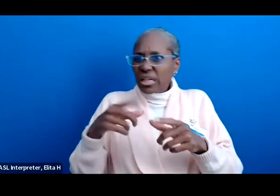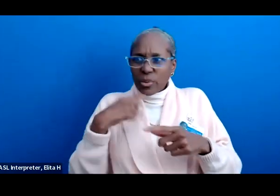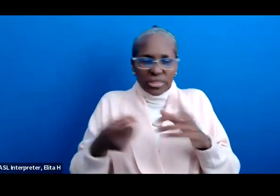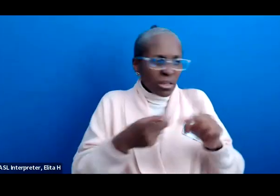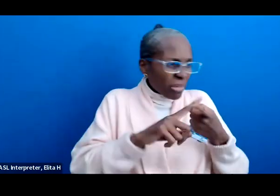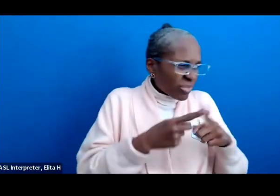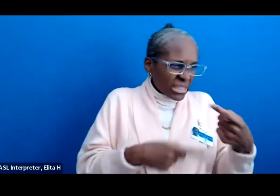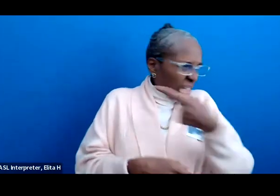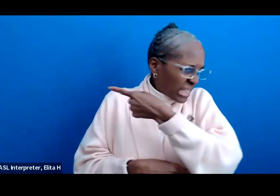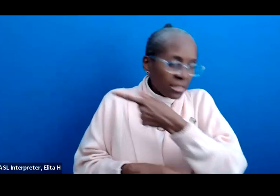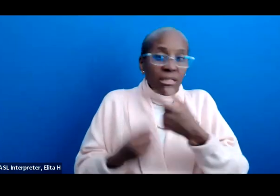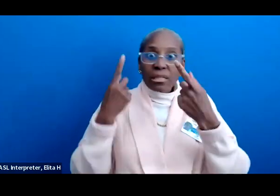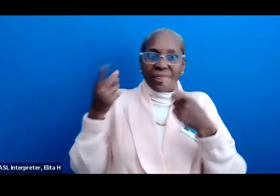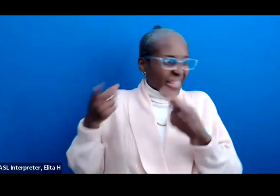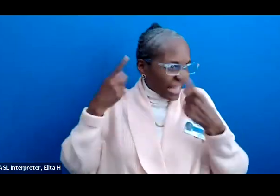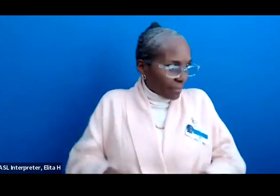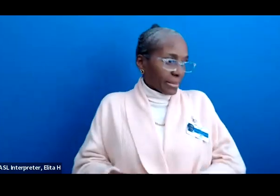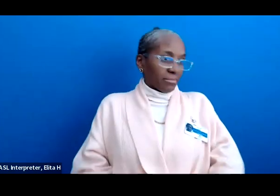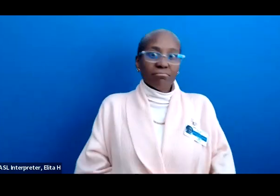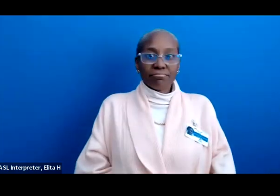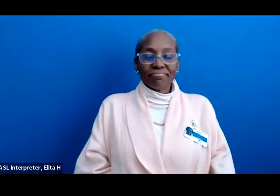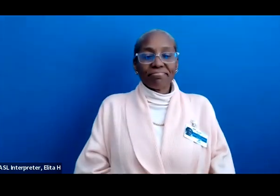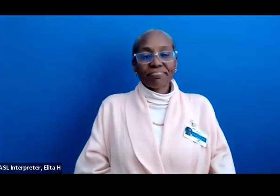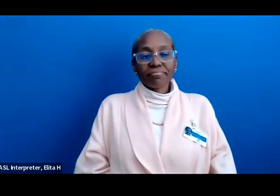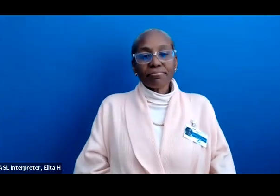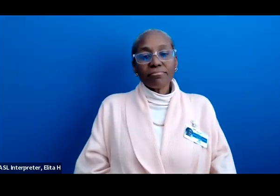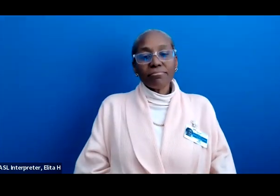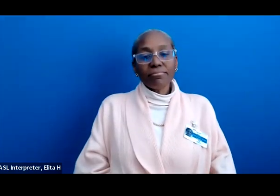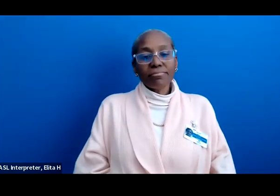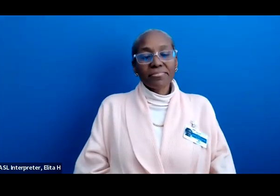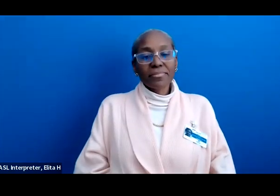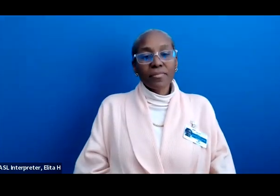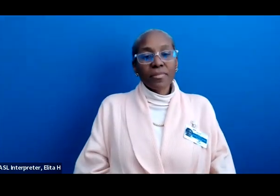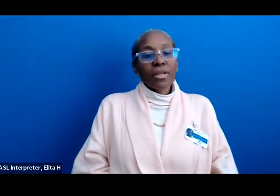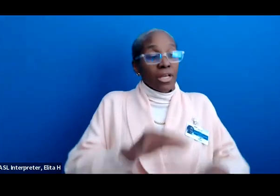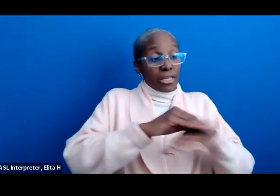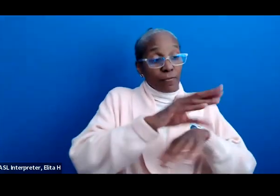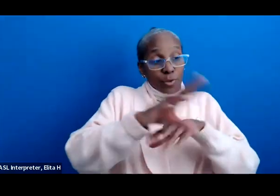This happened and you can influence people in your circle.